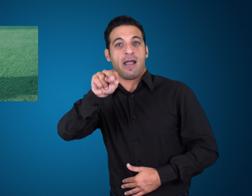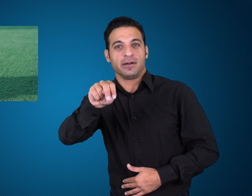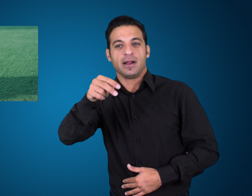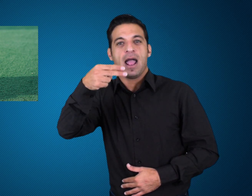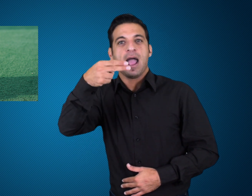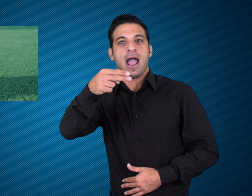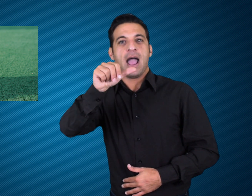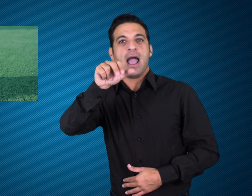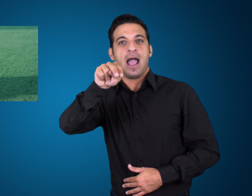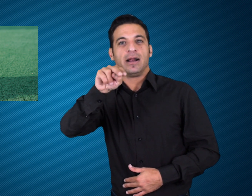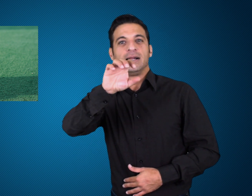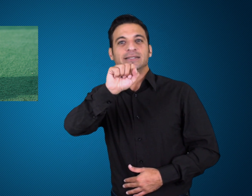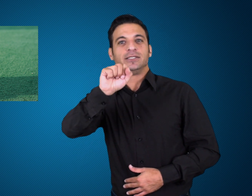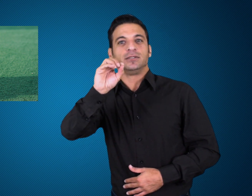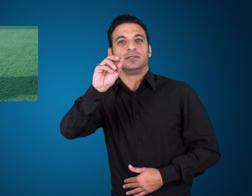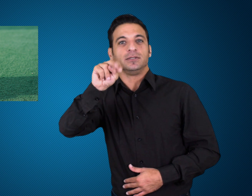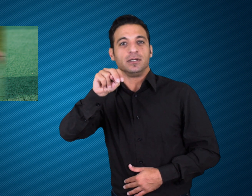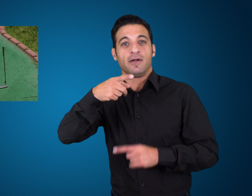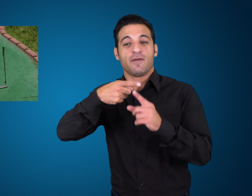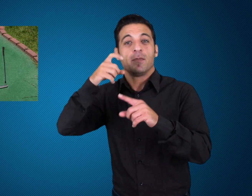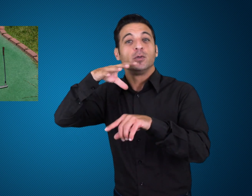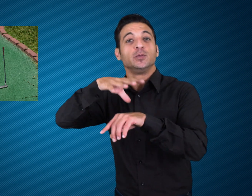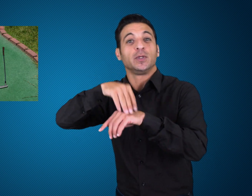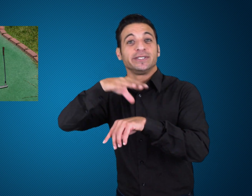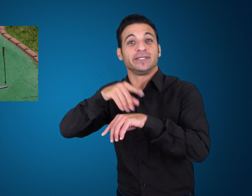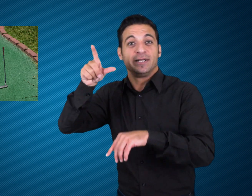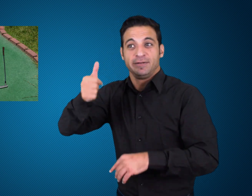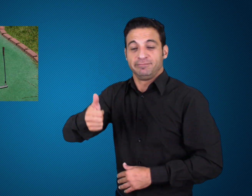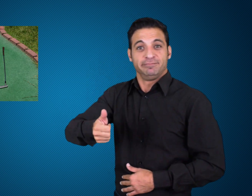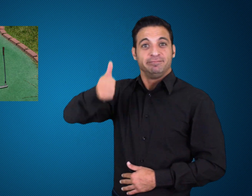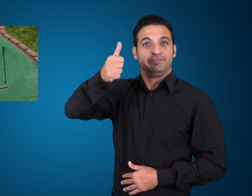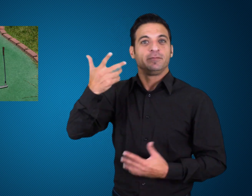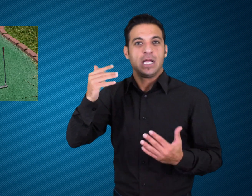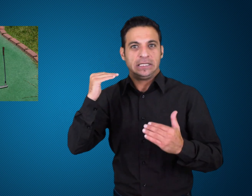trophies for senior men, men, and women